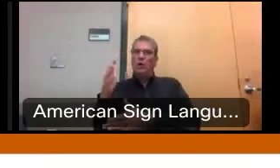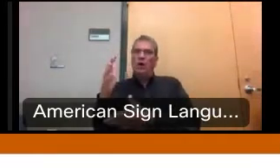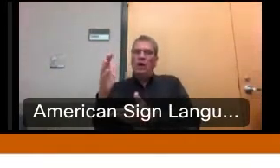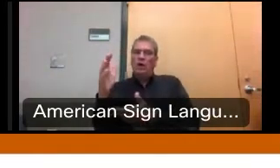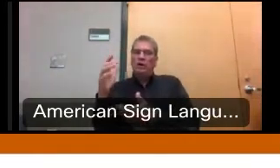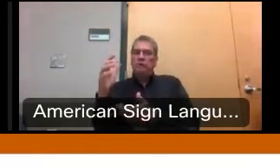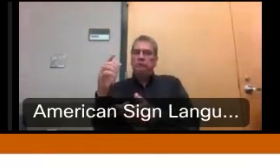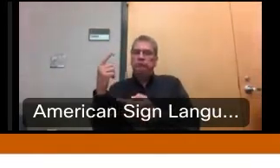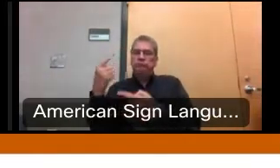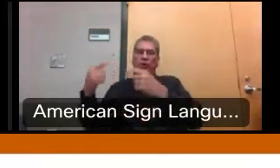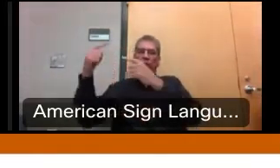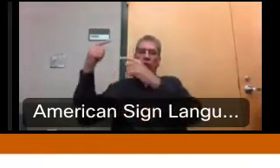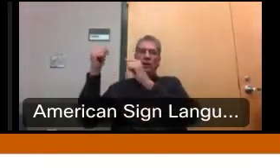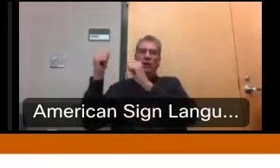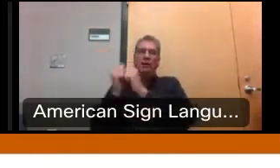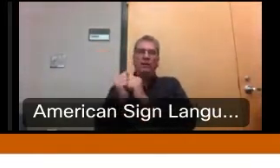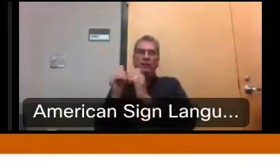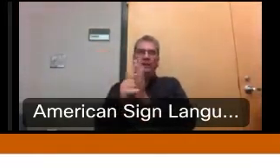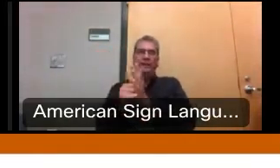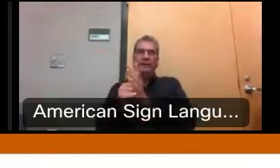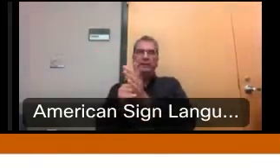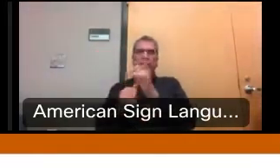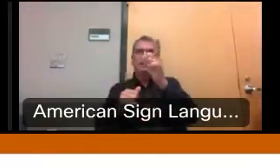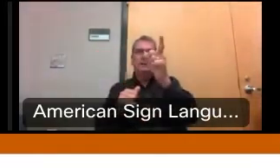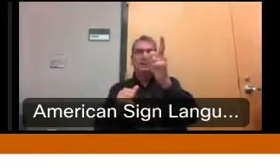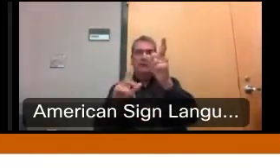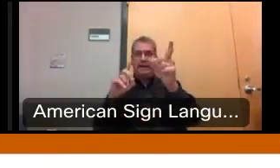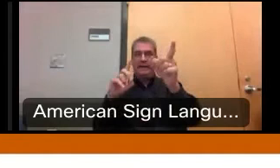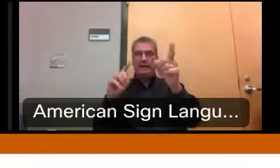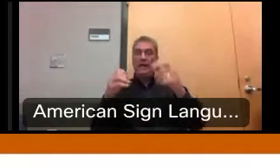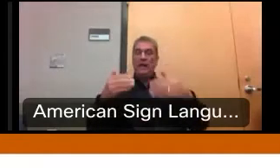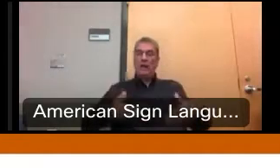the radar. Um. The story in our data really young male identified